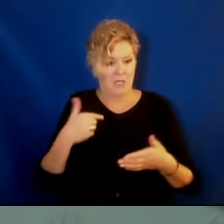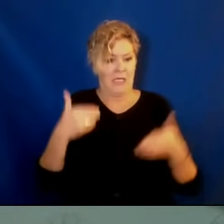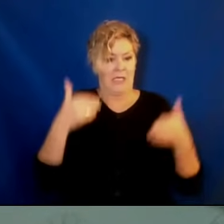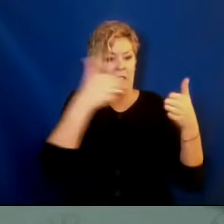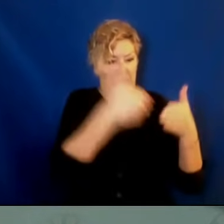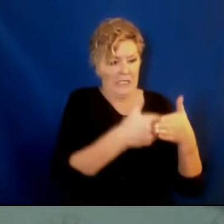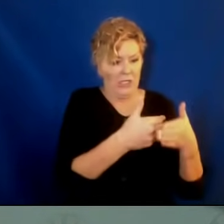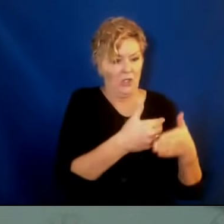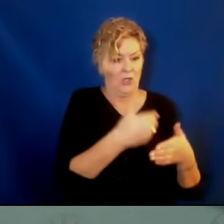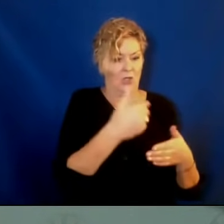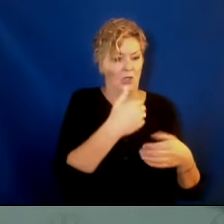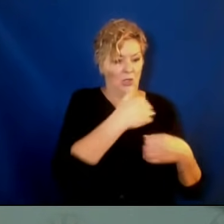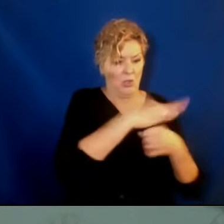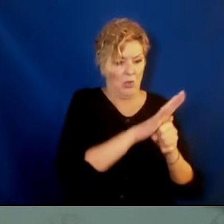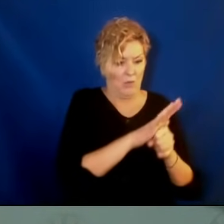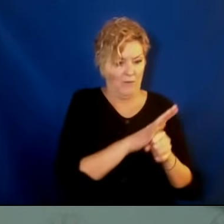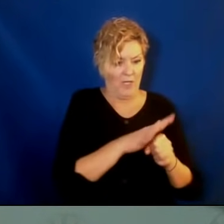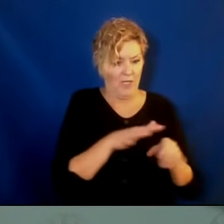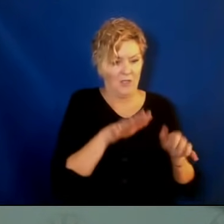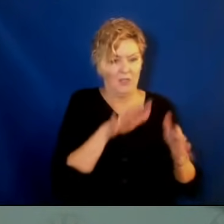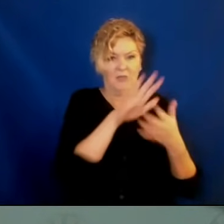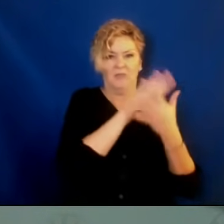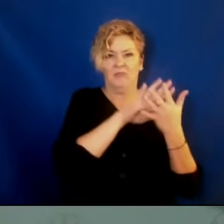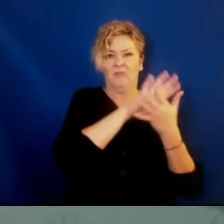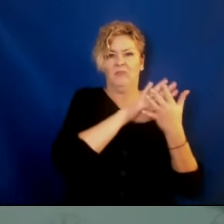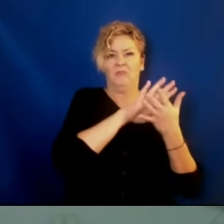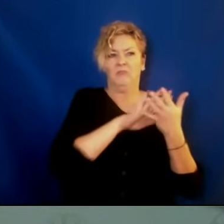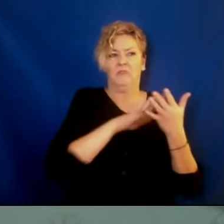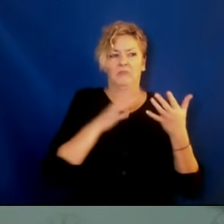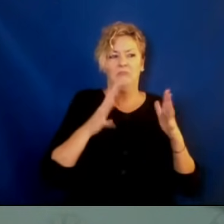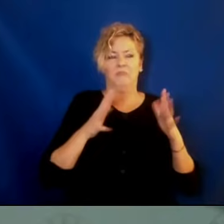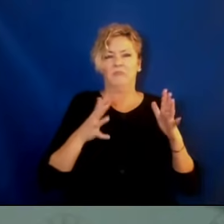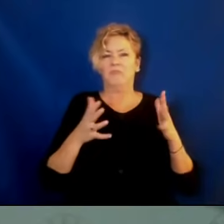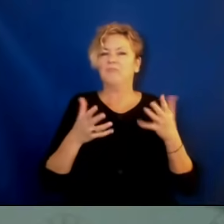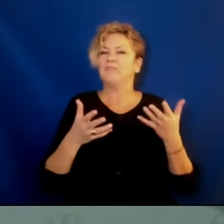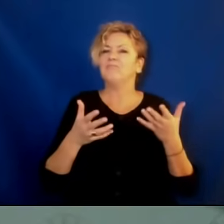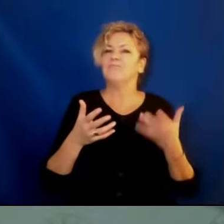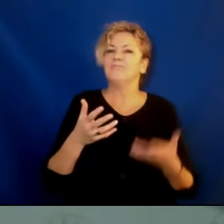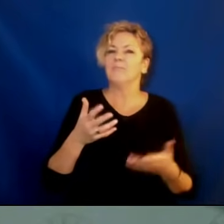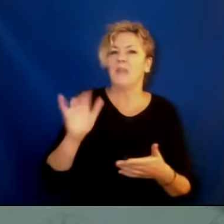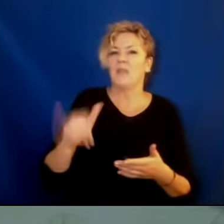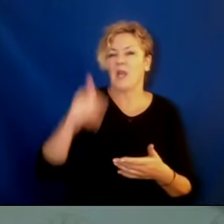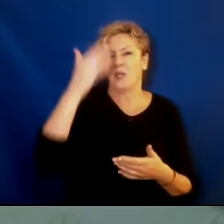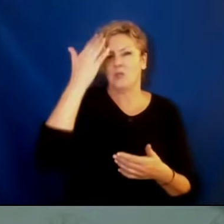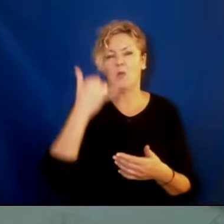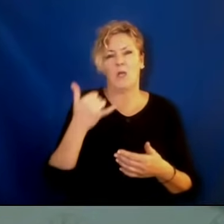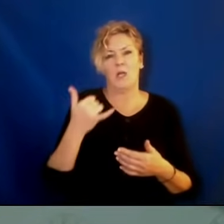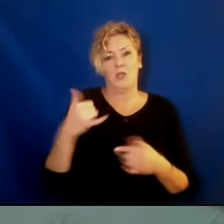that we all need to do all the time. We monitor our health, we isolate if we become